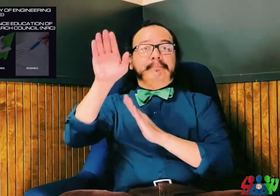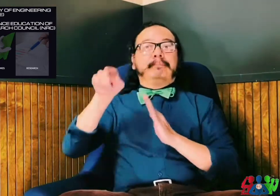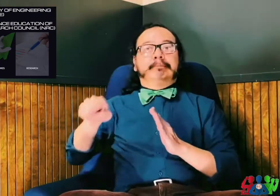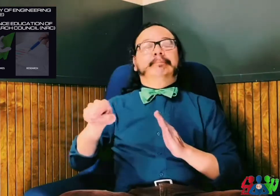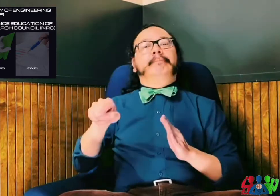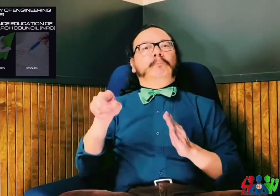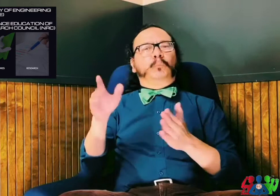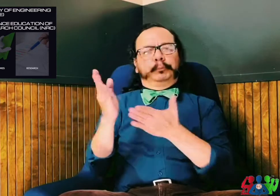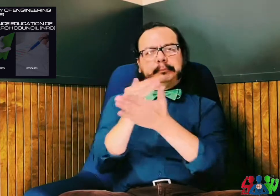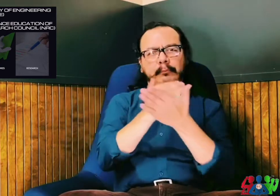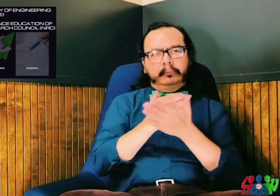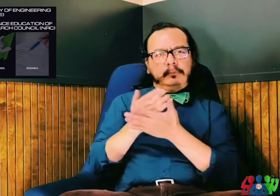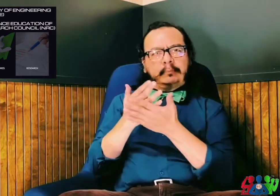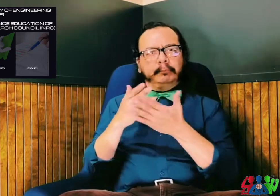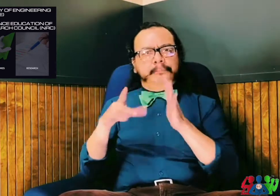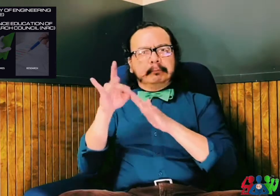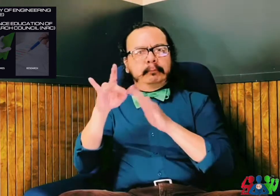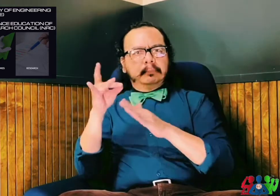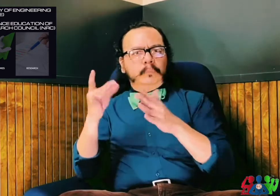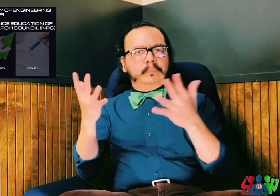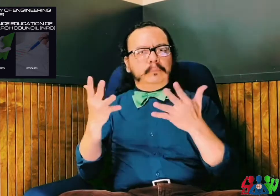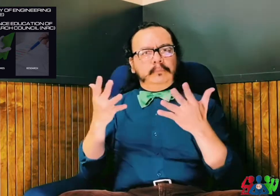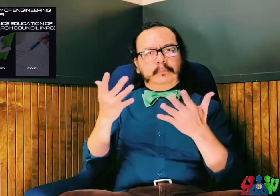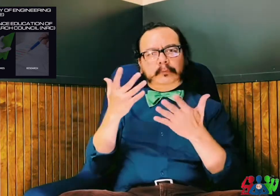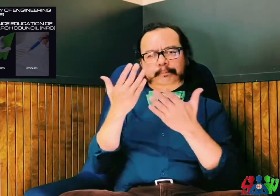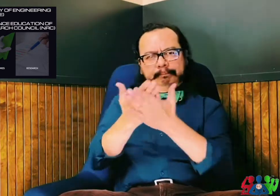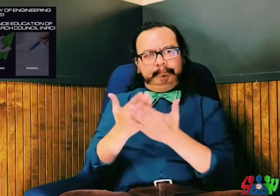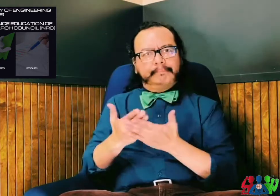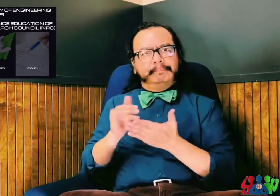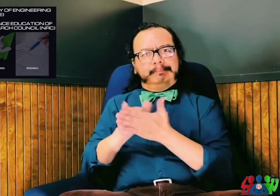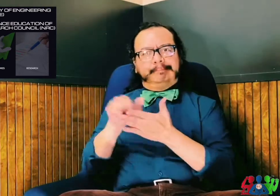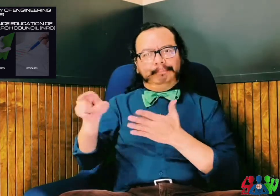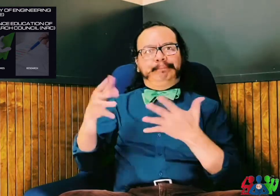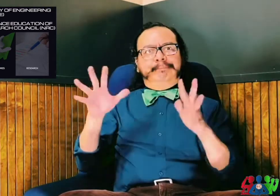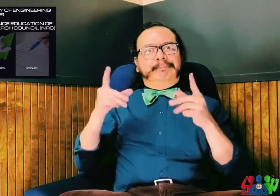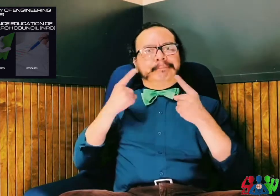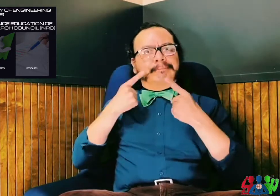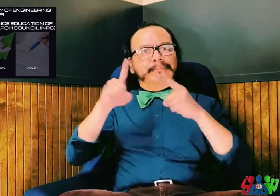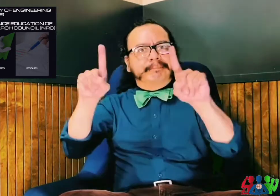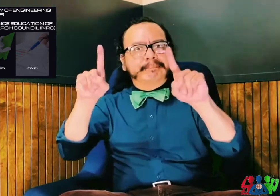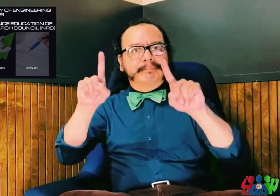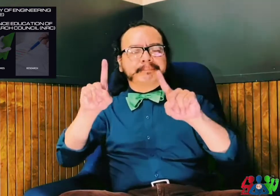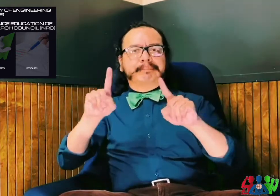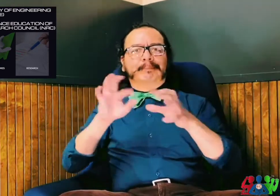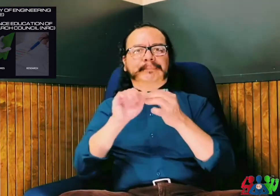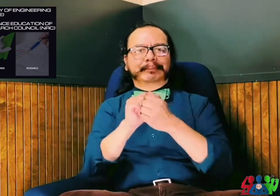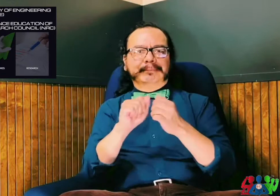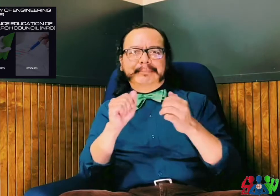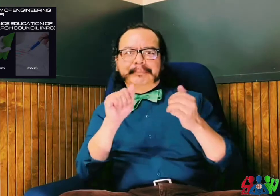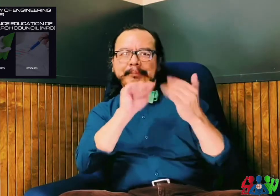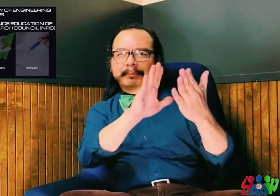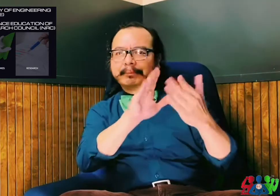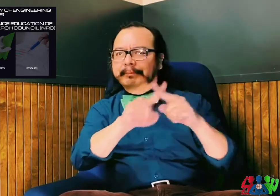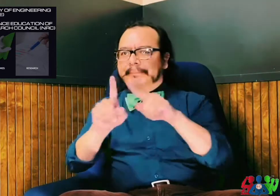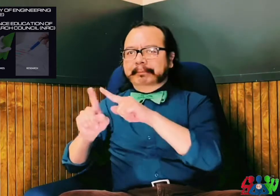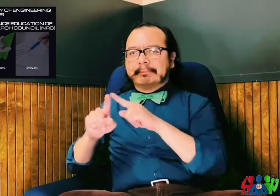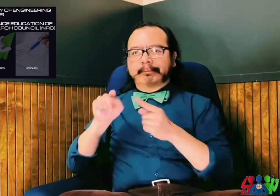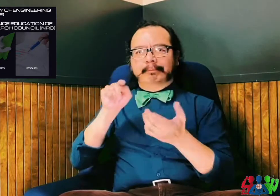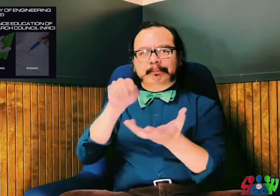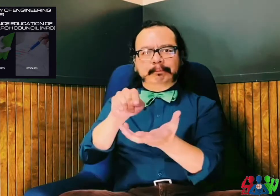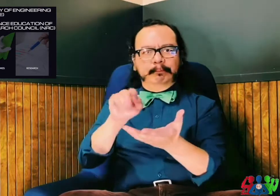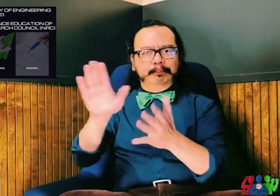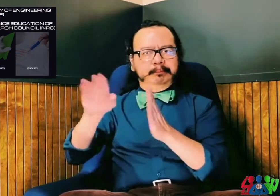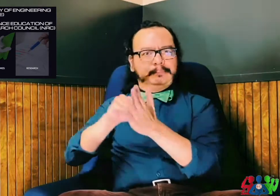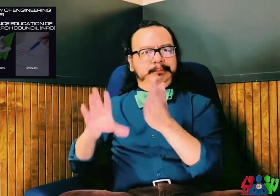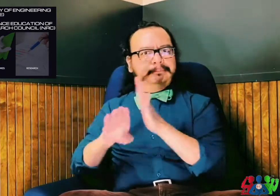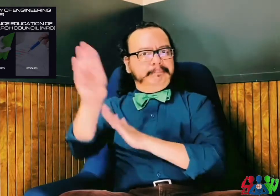Reviewing the evidence for the impact of integrated approaches on various student outcomes.